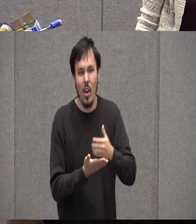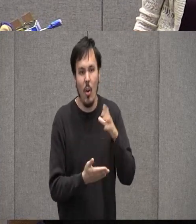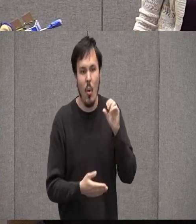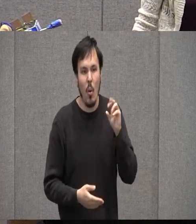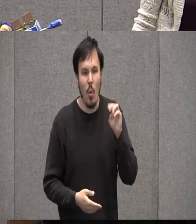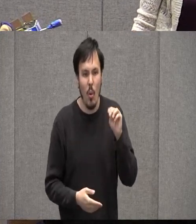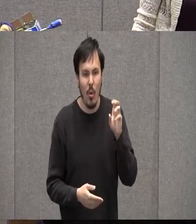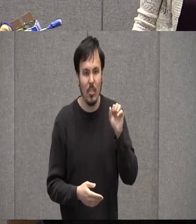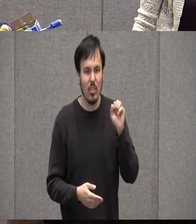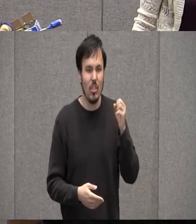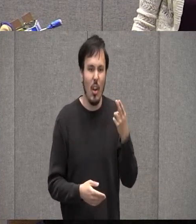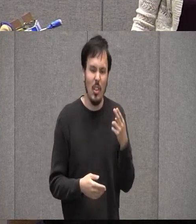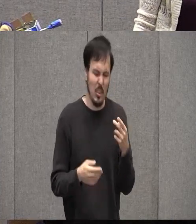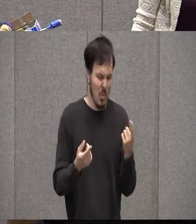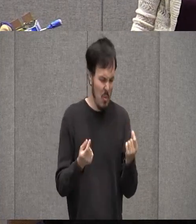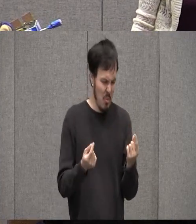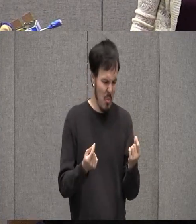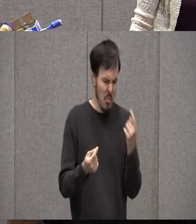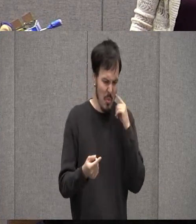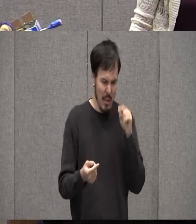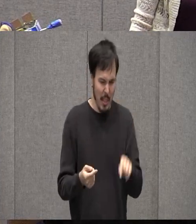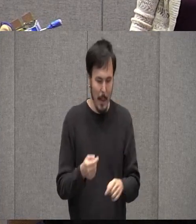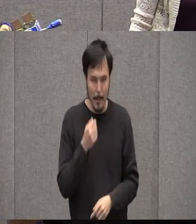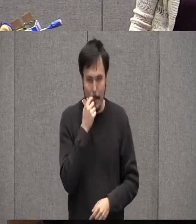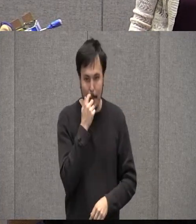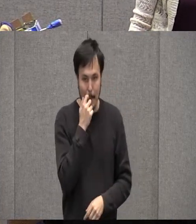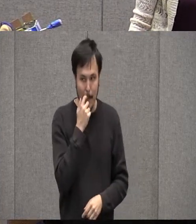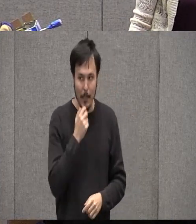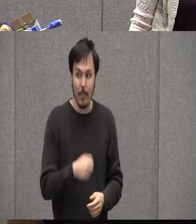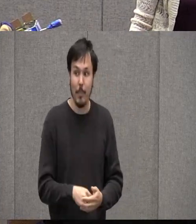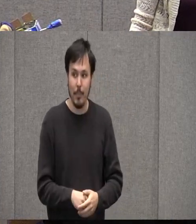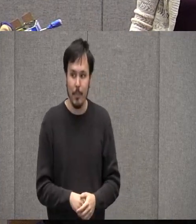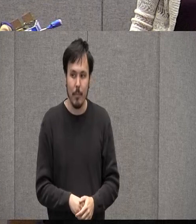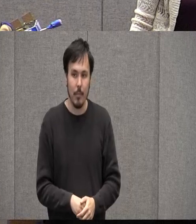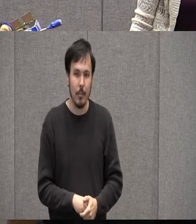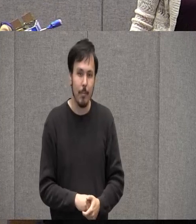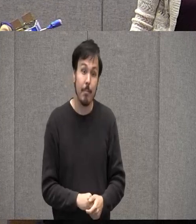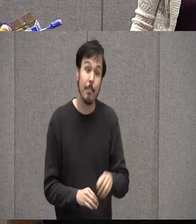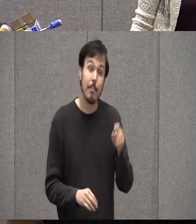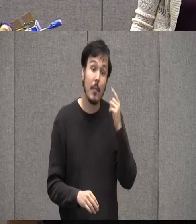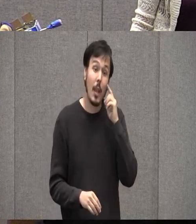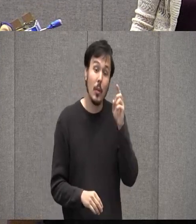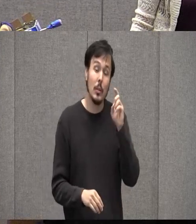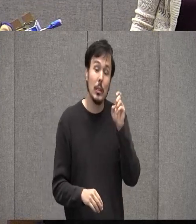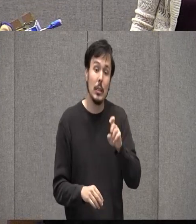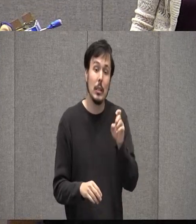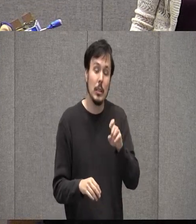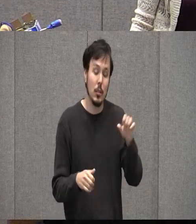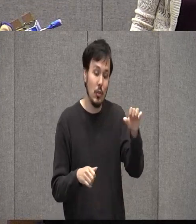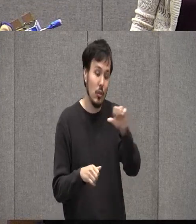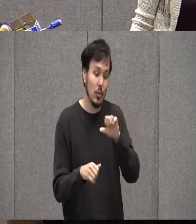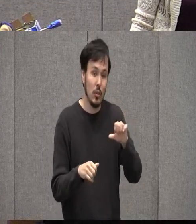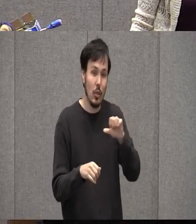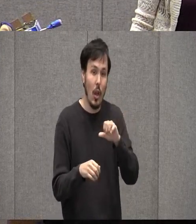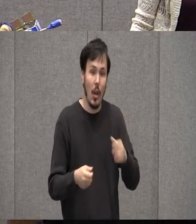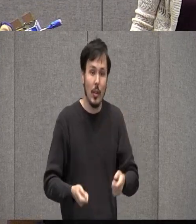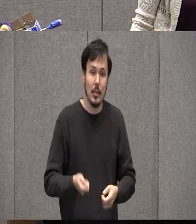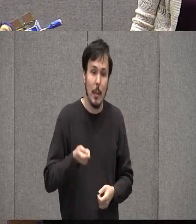wondering what I can do with it. So what you're gonna need to do, and you need a couple of things. You need a saucepan 'cause you need to cook it.